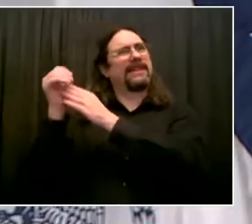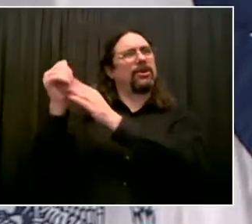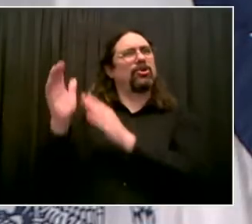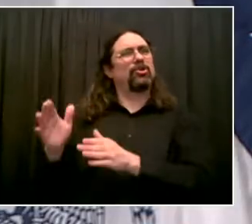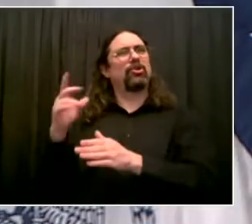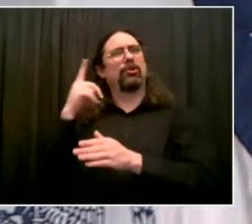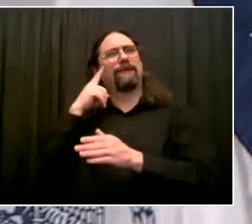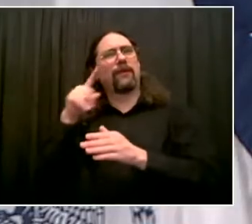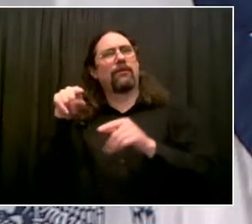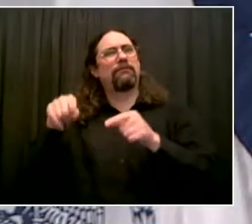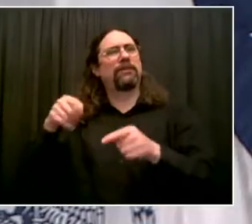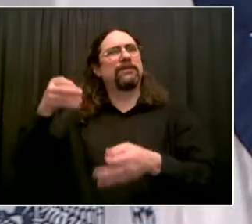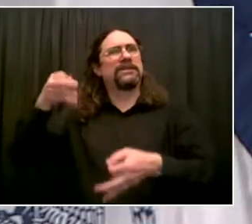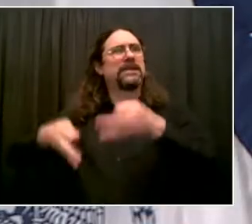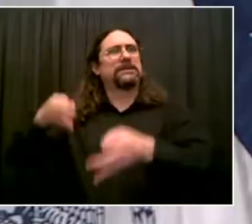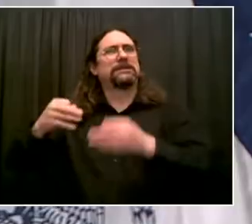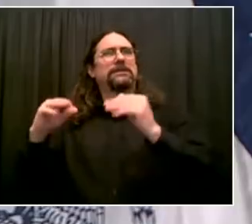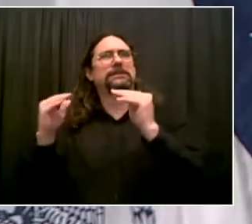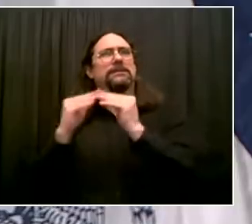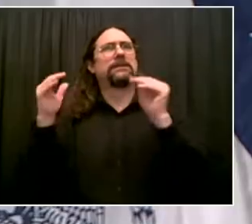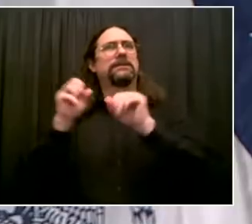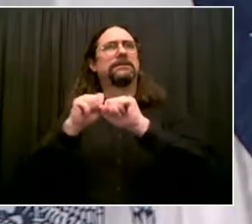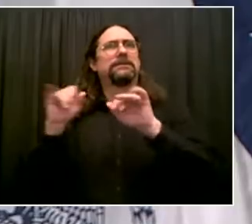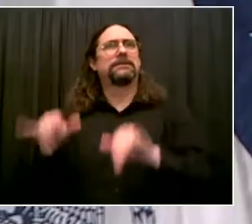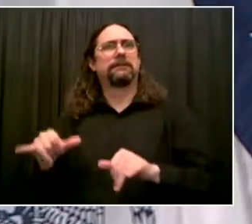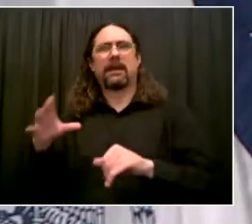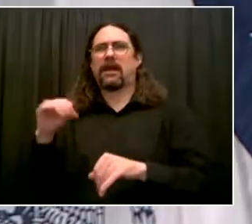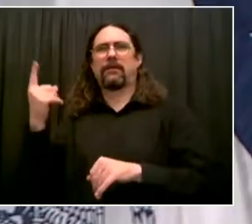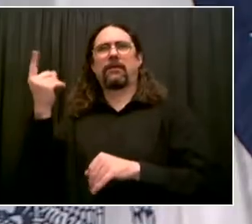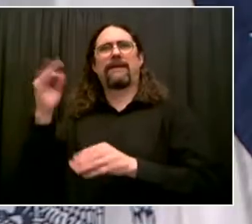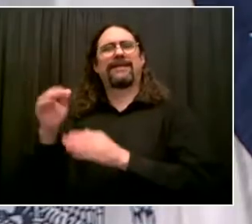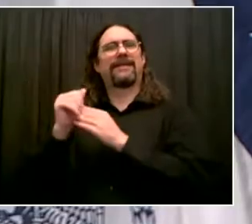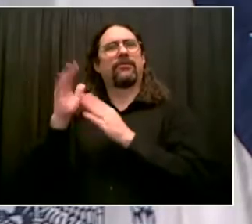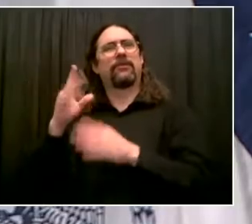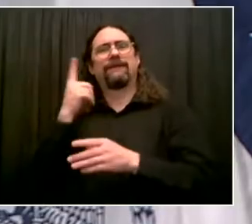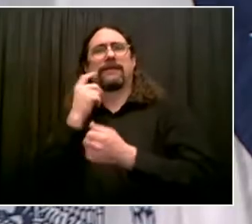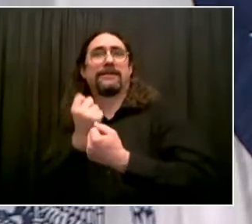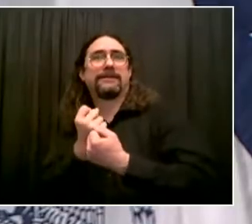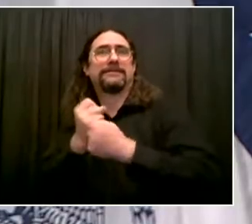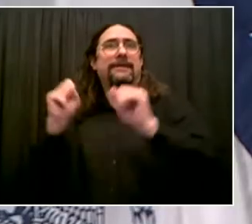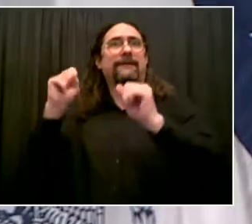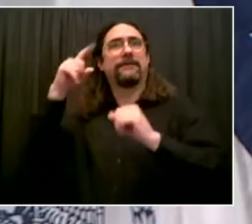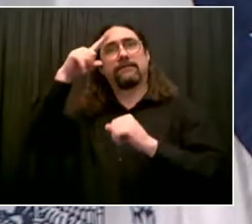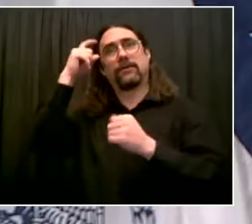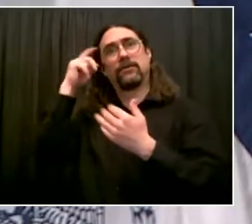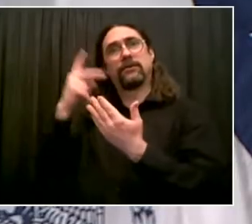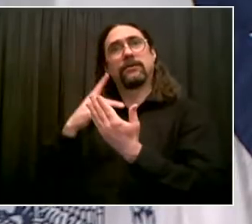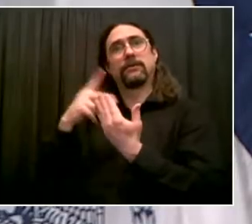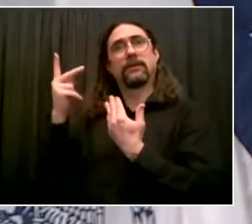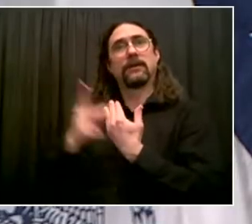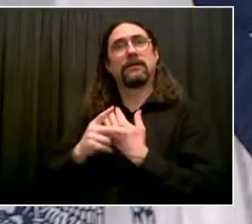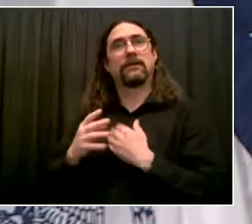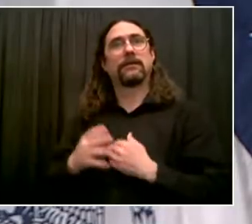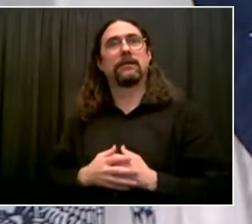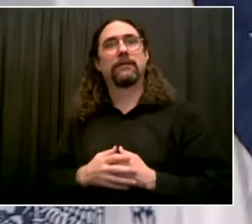GOING TO BE A CRUCIAL PARTNER IN THIS NEW EFORFT FOR A SAFE